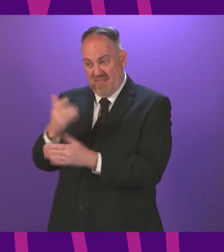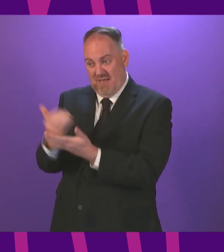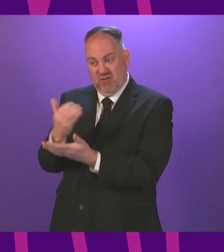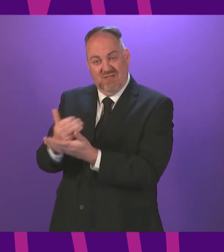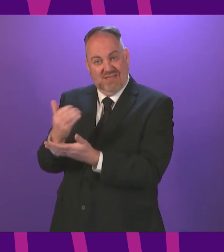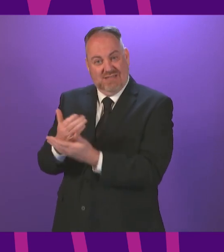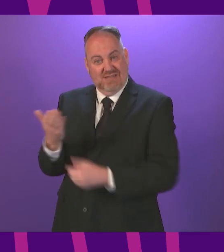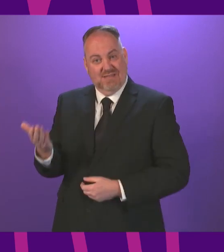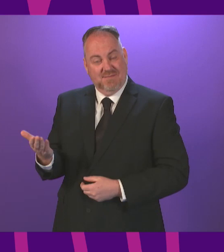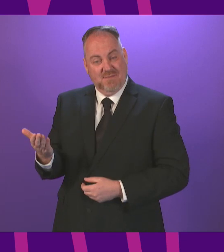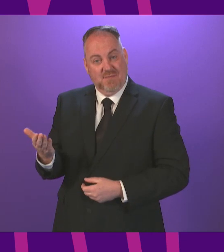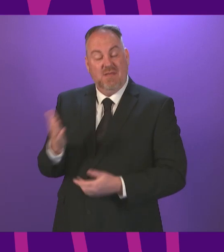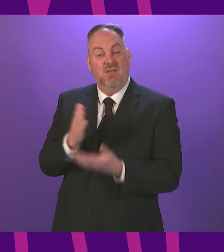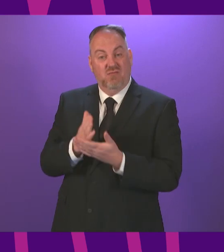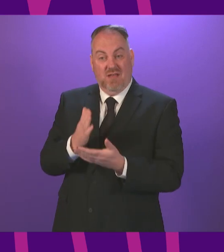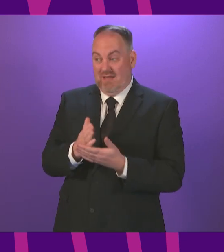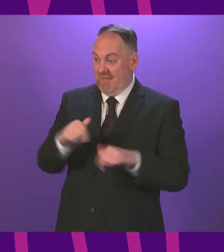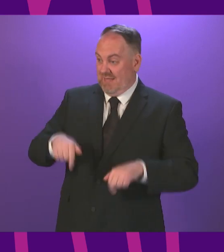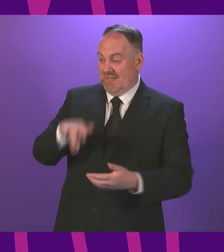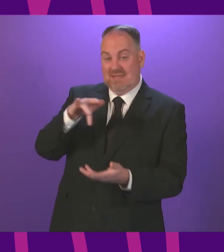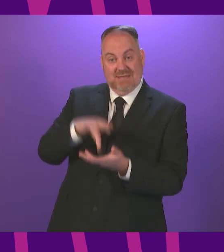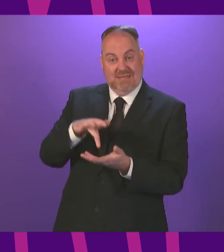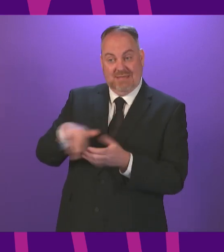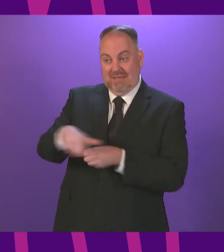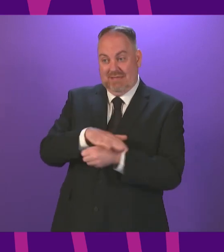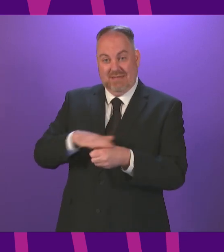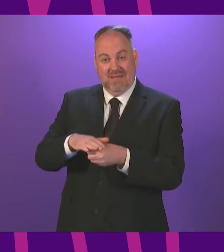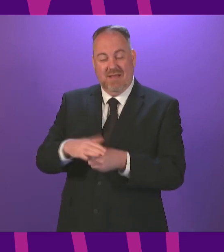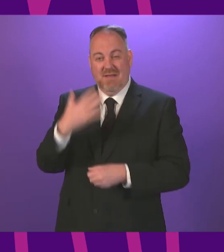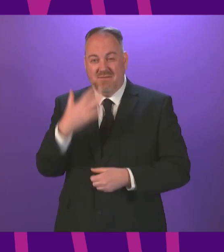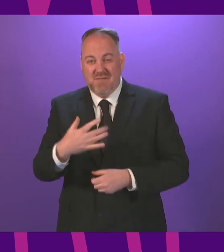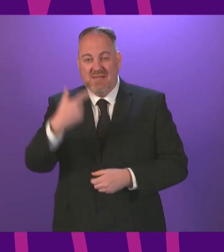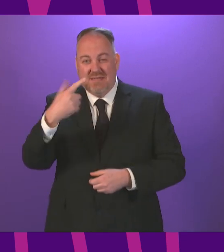of WWF. Here, in this city and in my constituency, he served 57 years as the chancellor of the